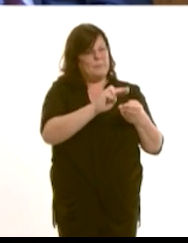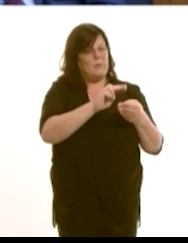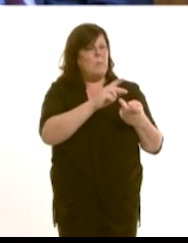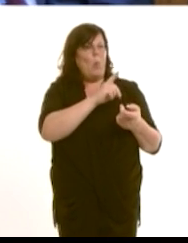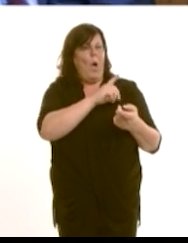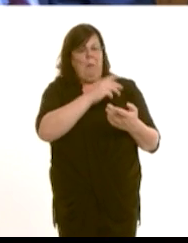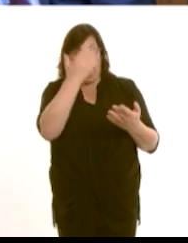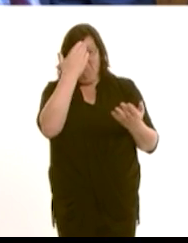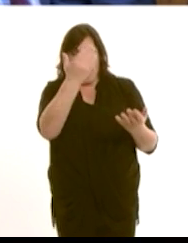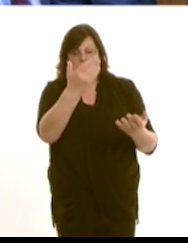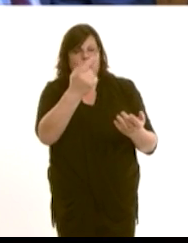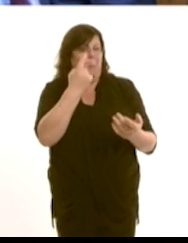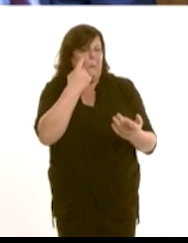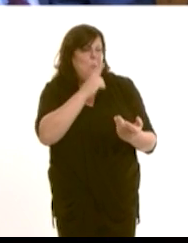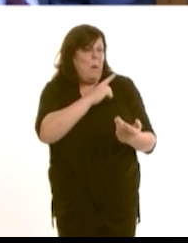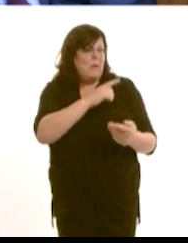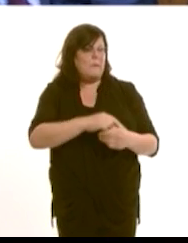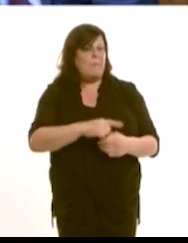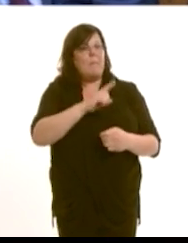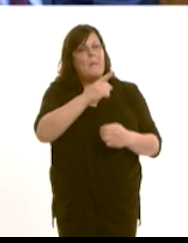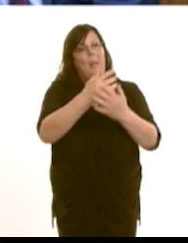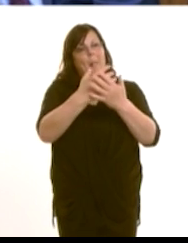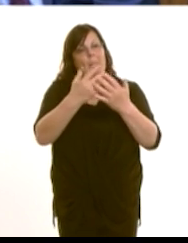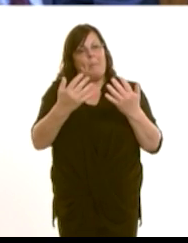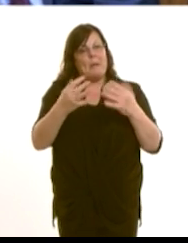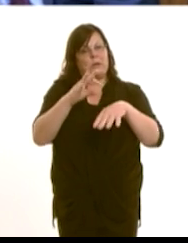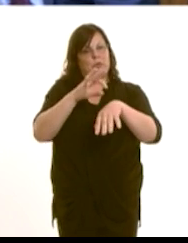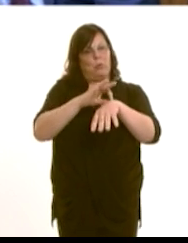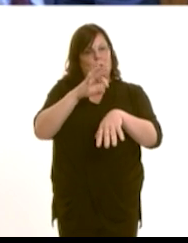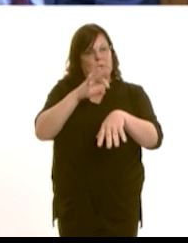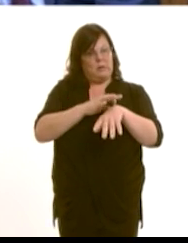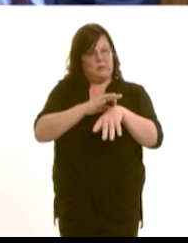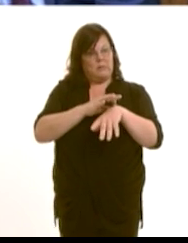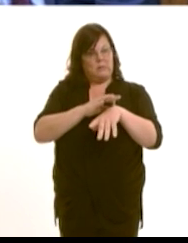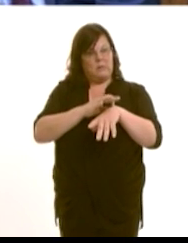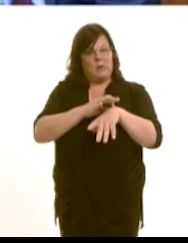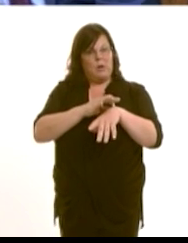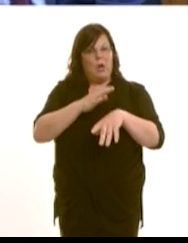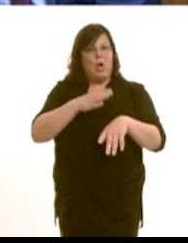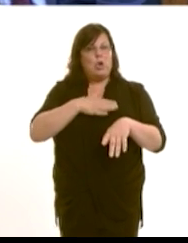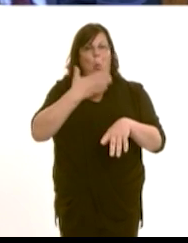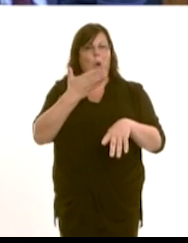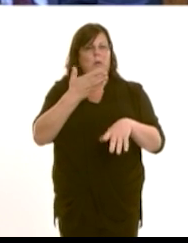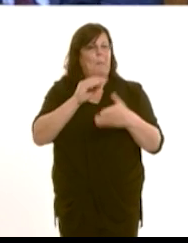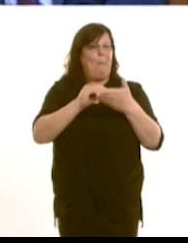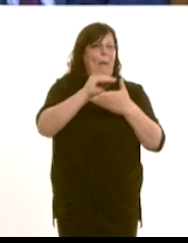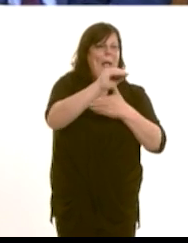It is the case increasingly that many of those who wish to enter general practice donít want to buy into a practiceóthey wish to be salaried GPs.